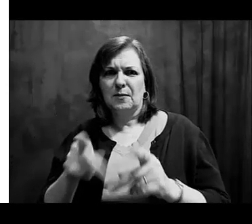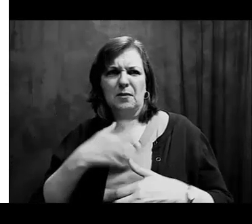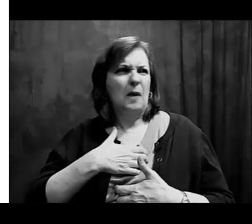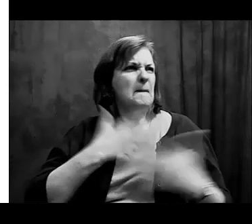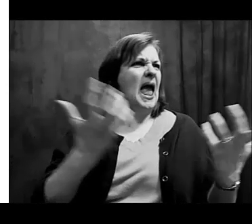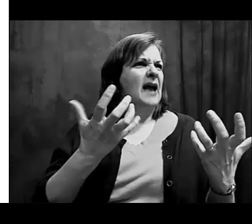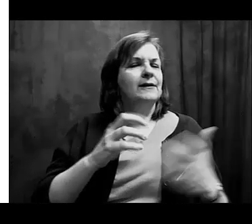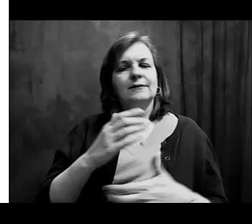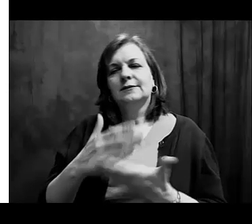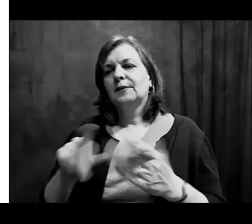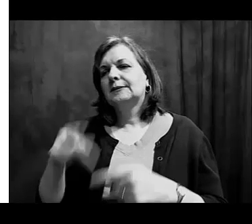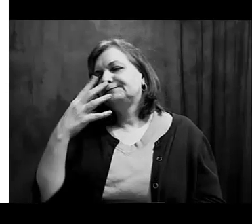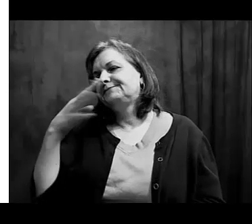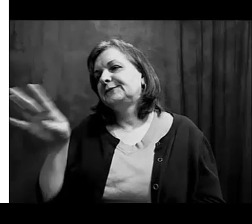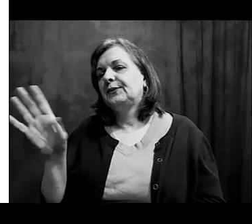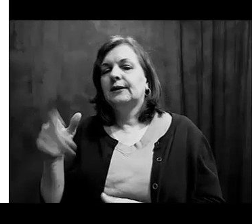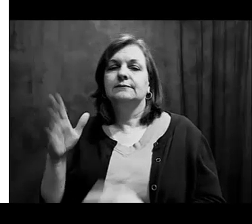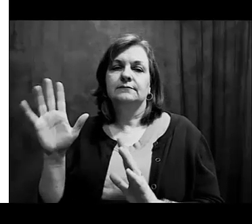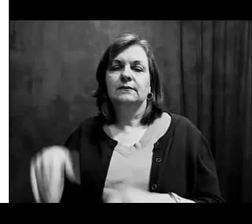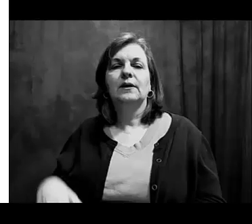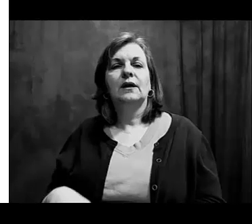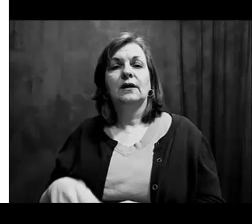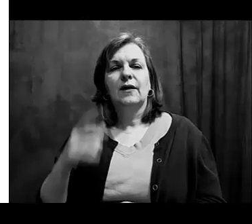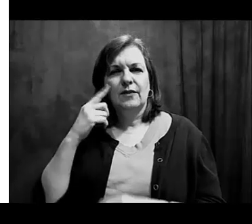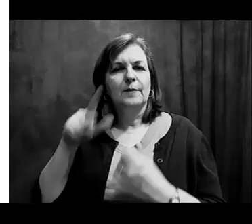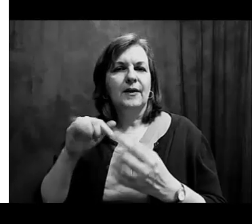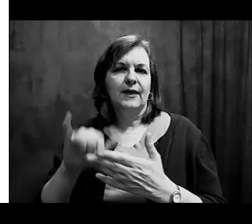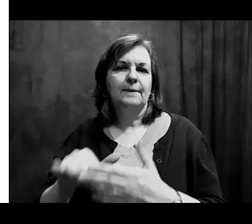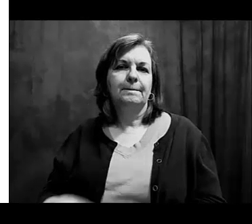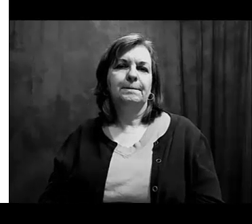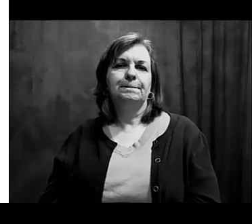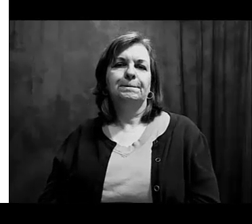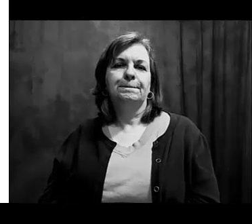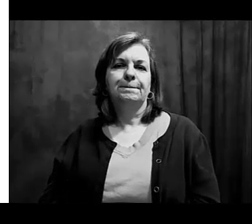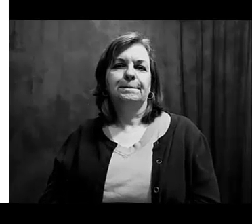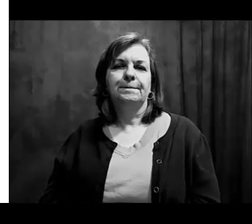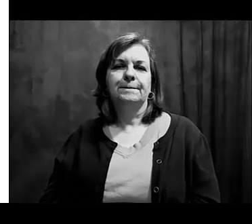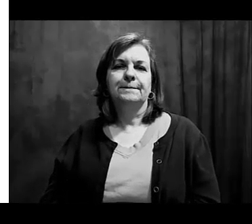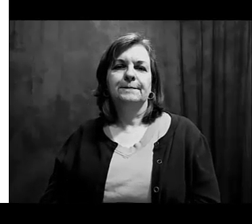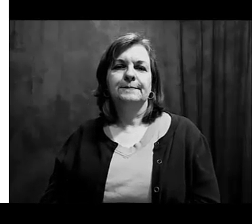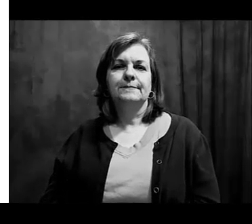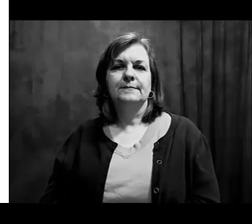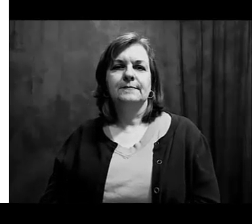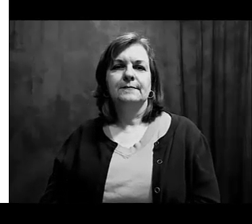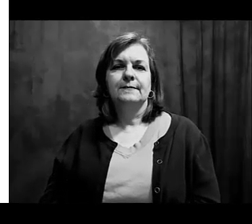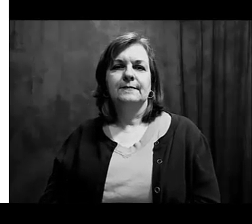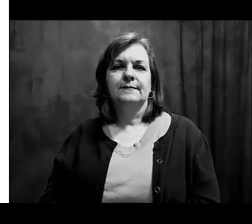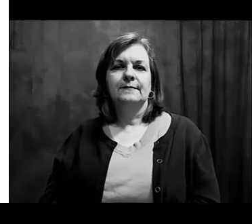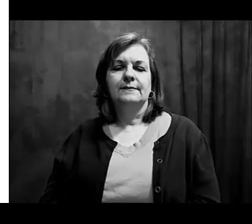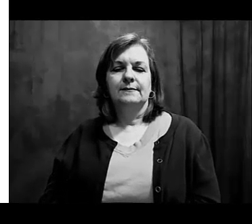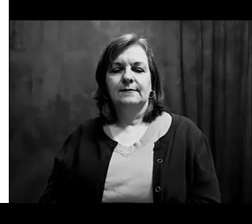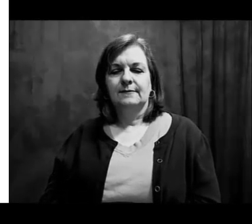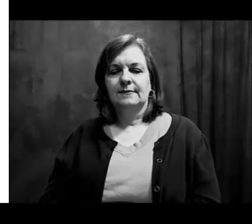right -- think about that!